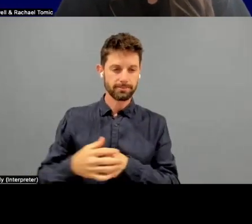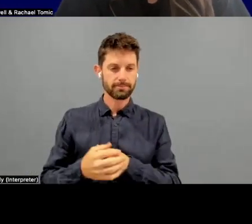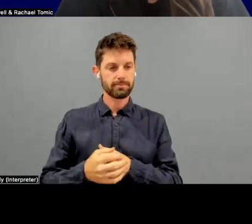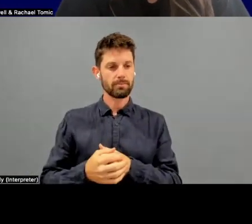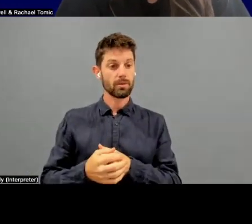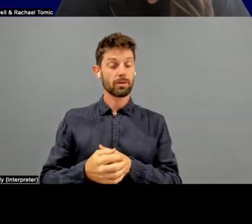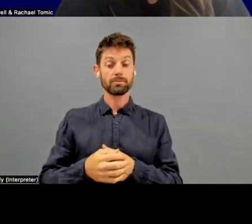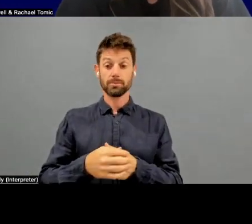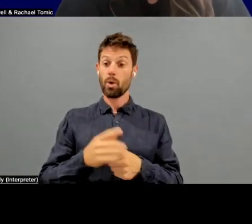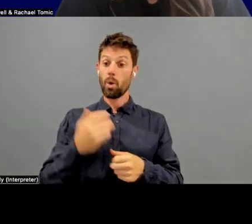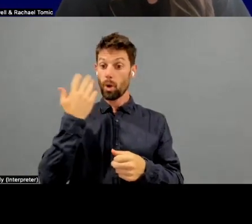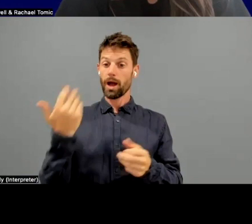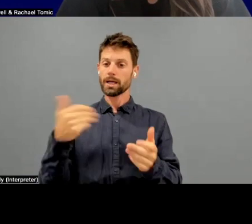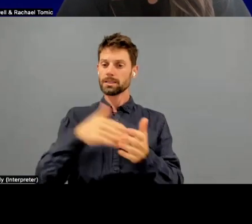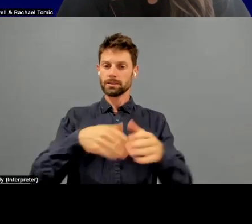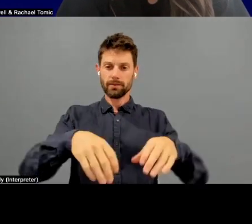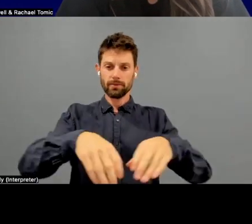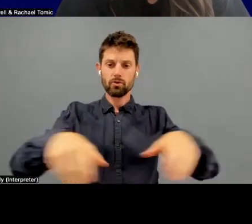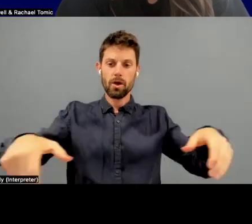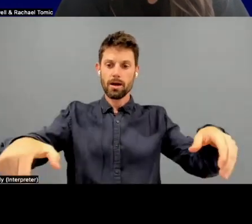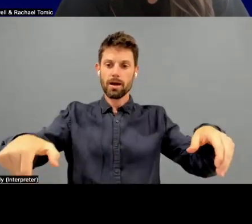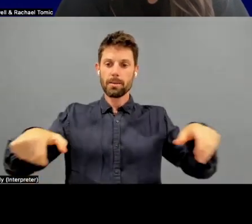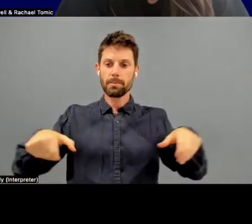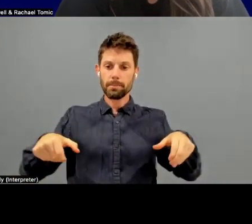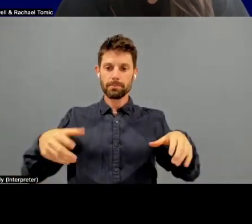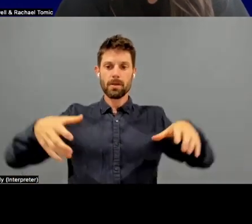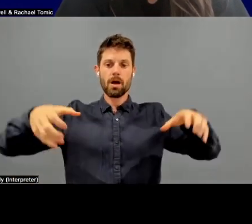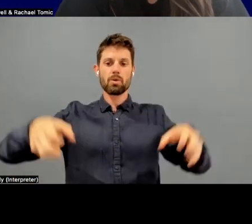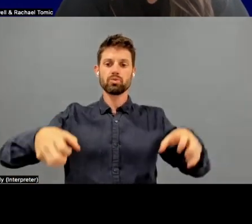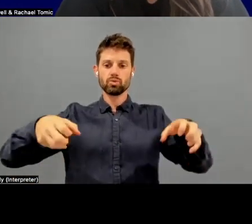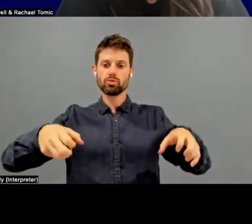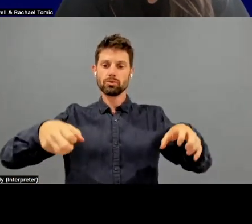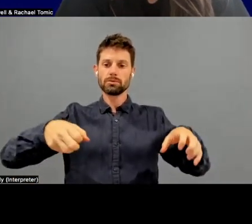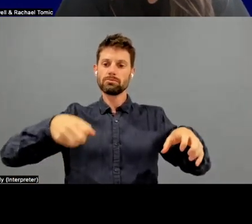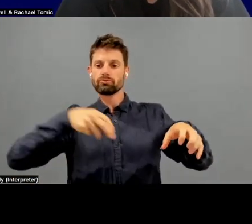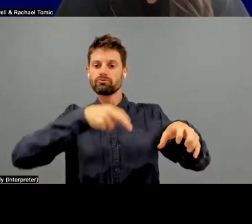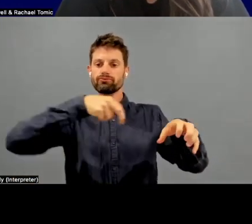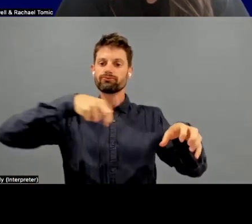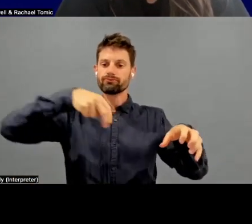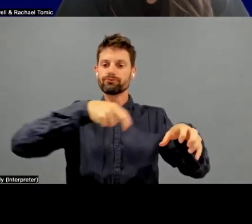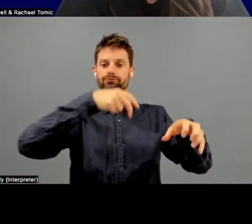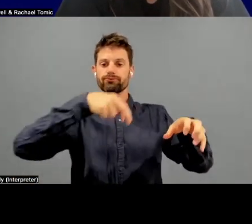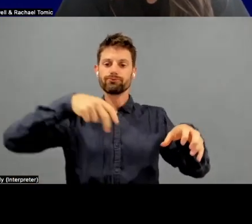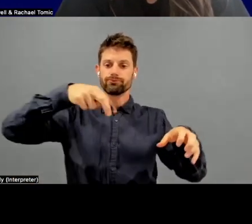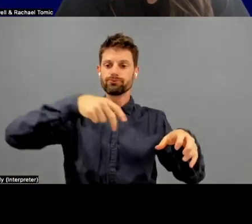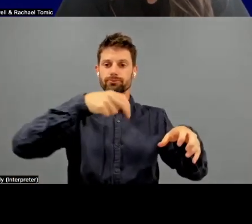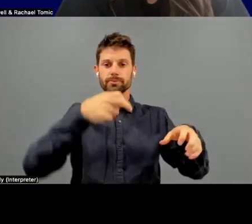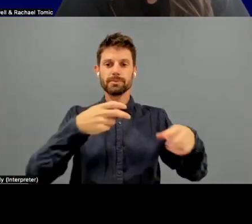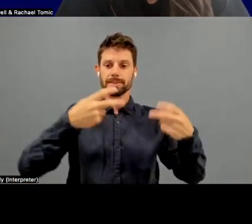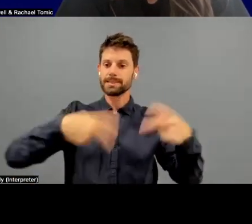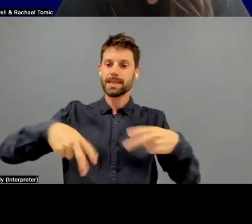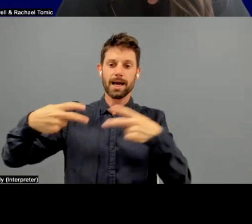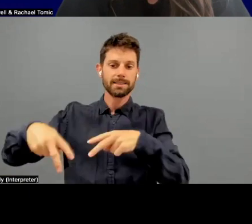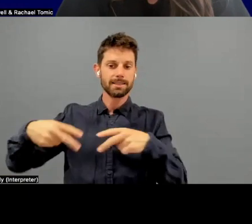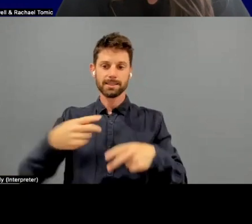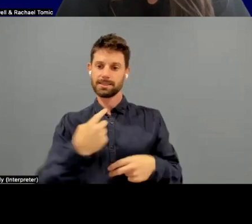frame as a supported way for her to participate in independent standing